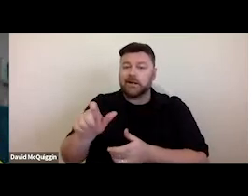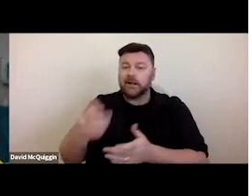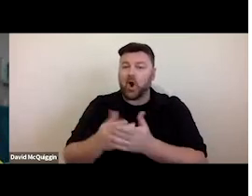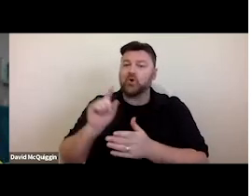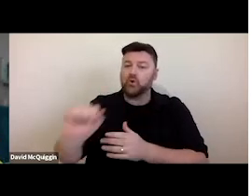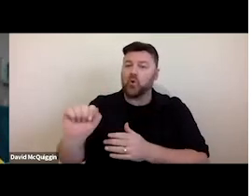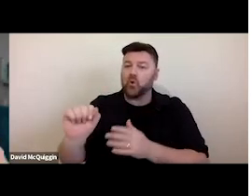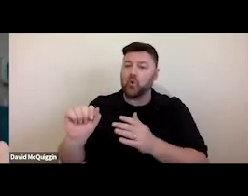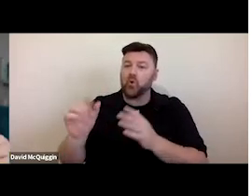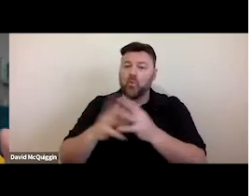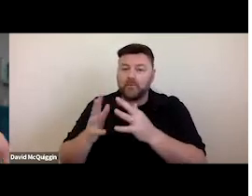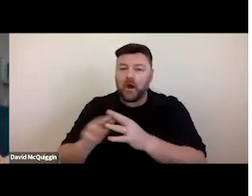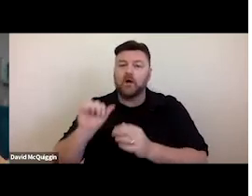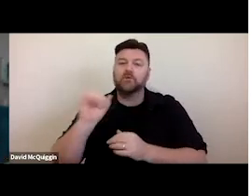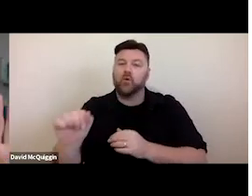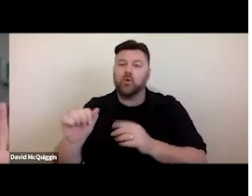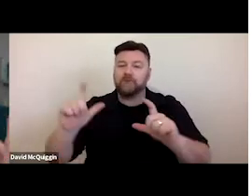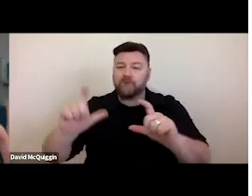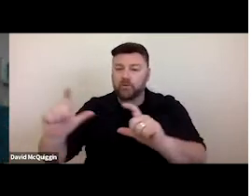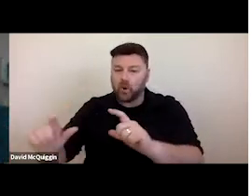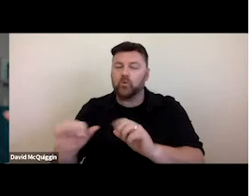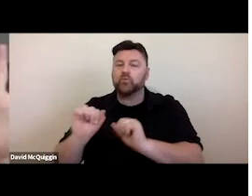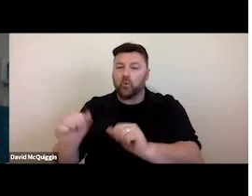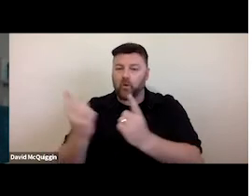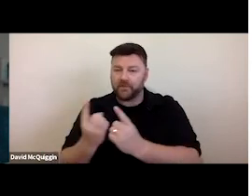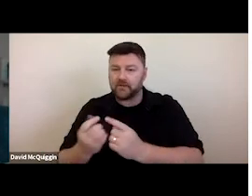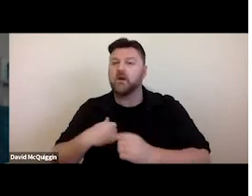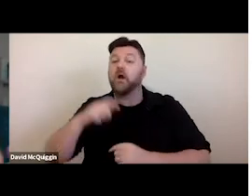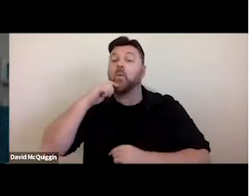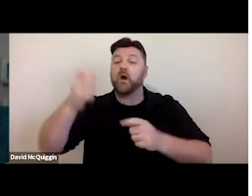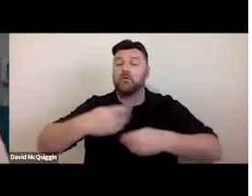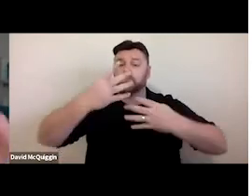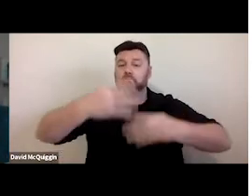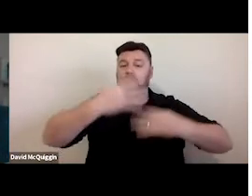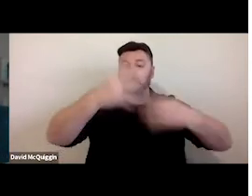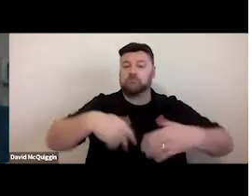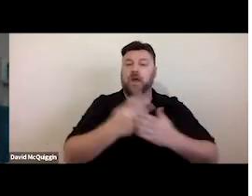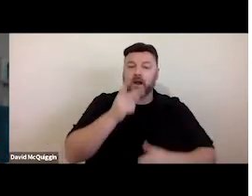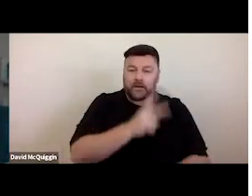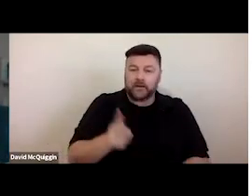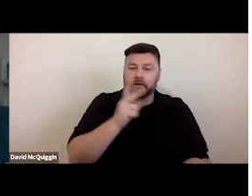your wedding in the morning, then I should see more about the wedding,